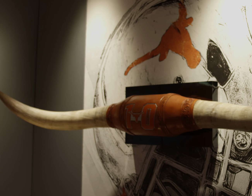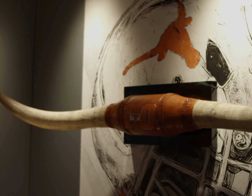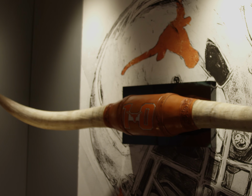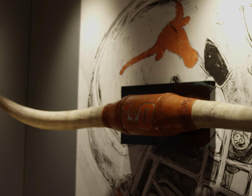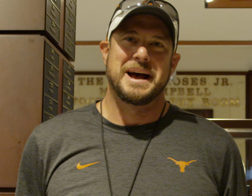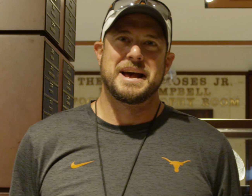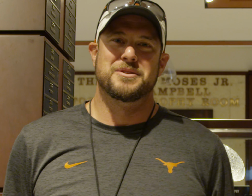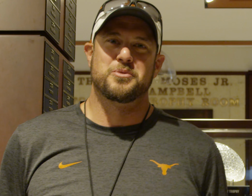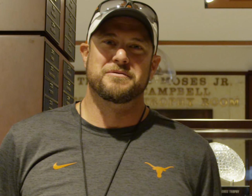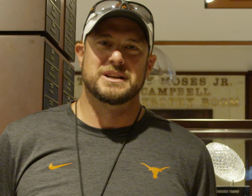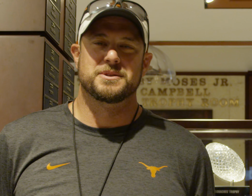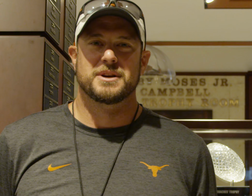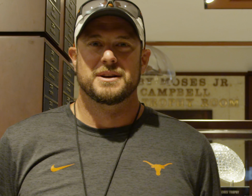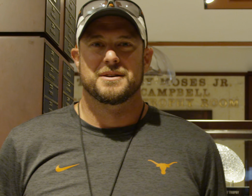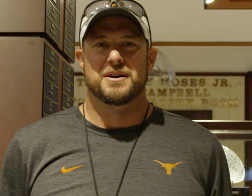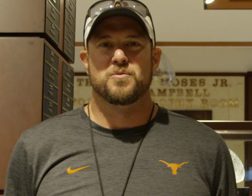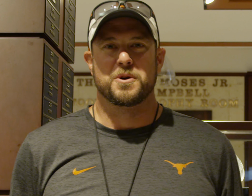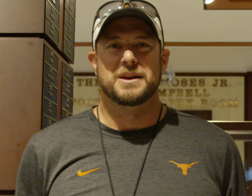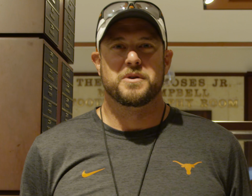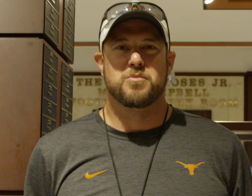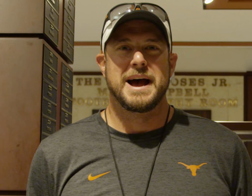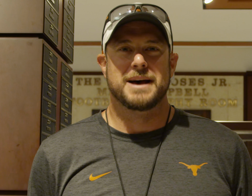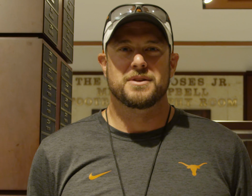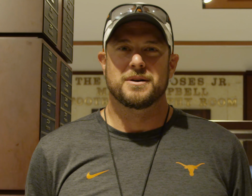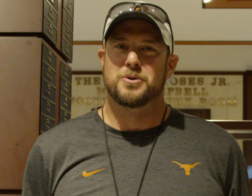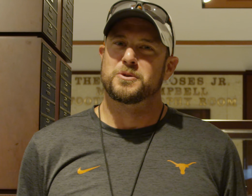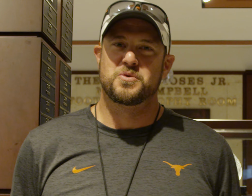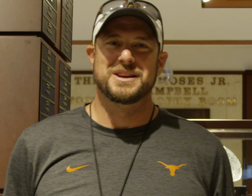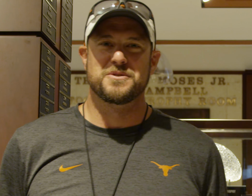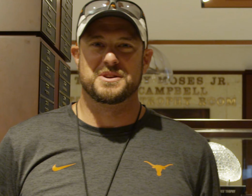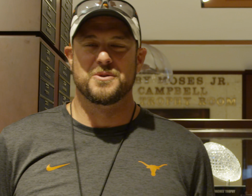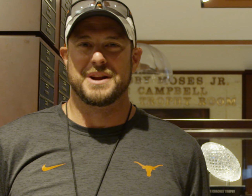and I have the privilege of working with Brad almost 20 years ago when I was a young